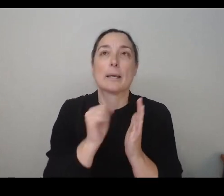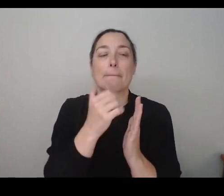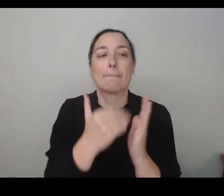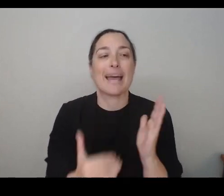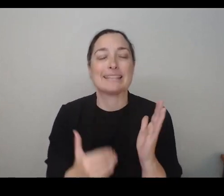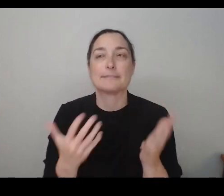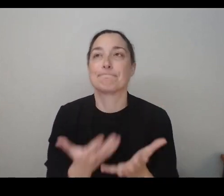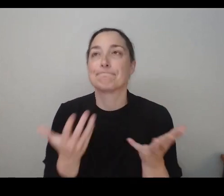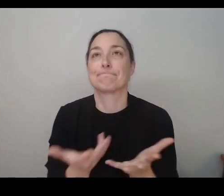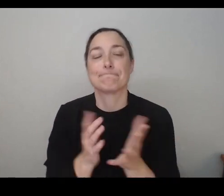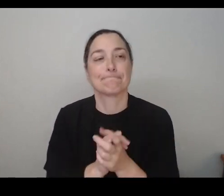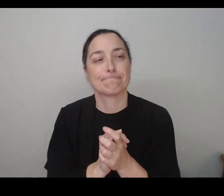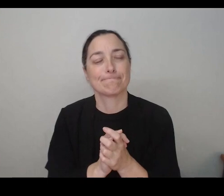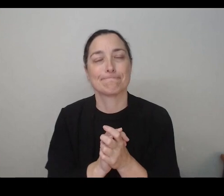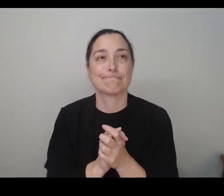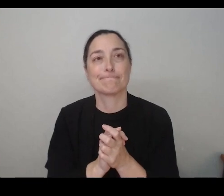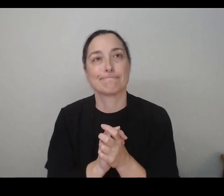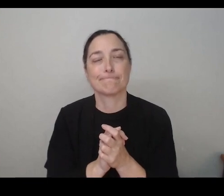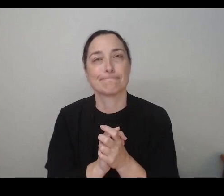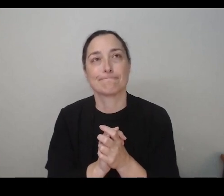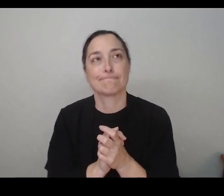I mean it's not only something to look at,